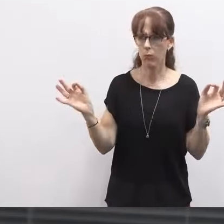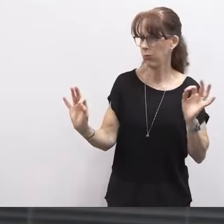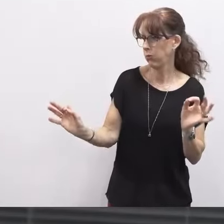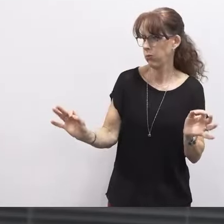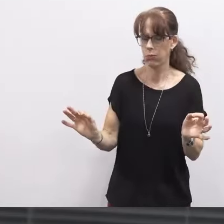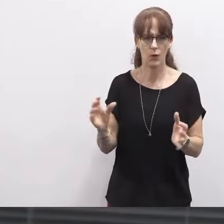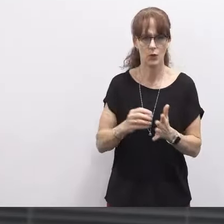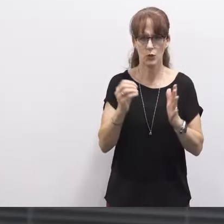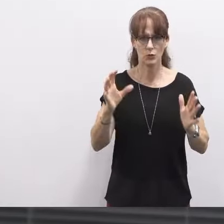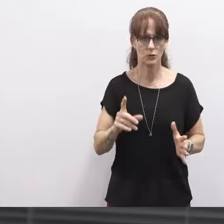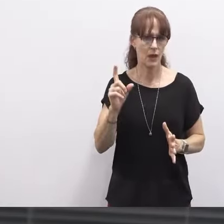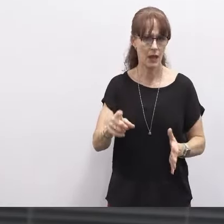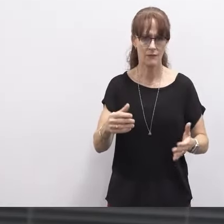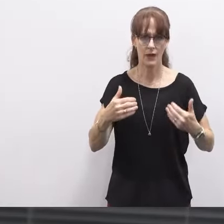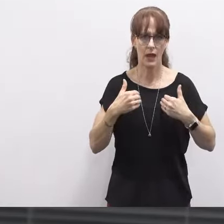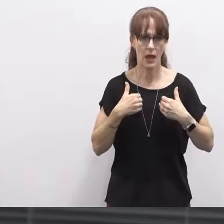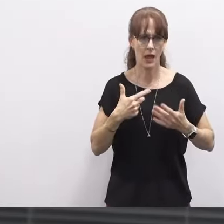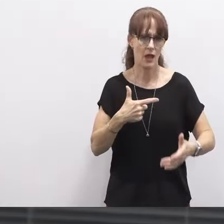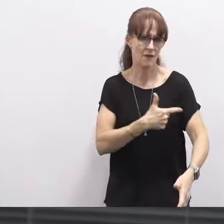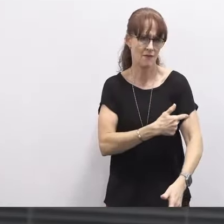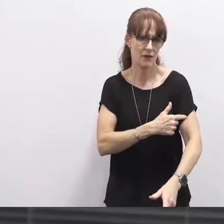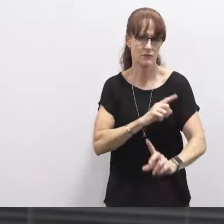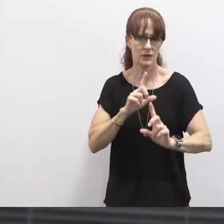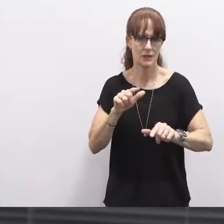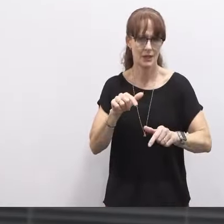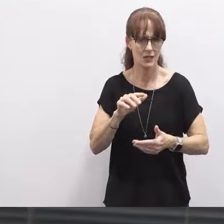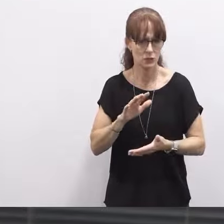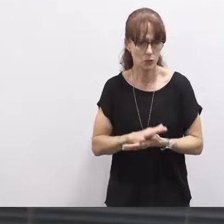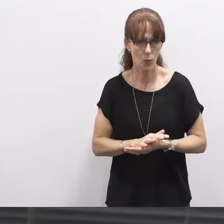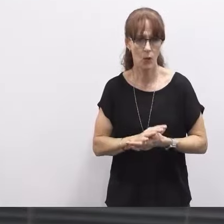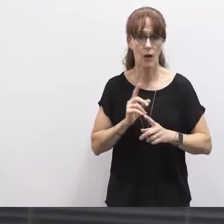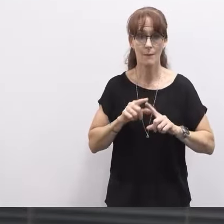Your students have to have vaccines to attend school, but the difference is